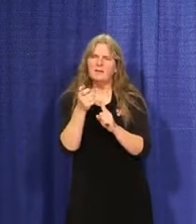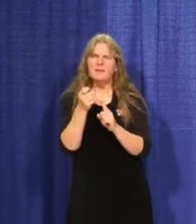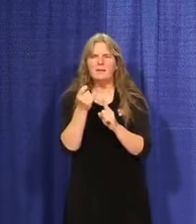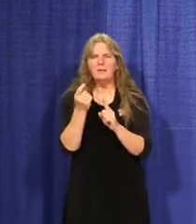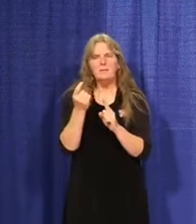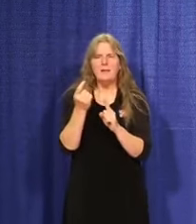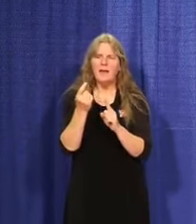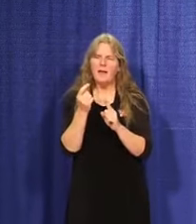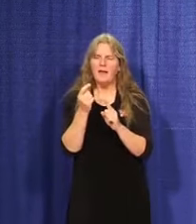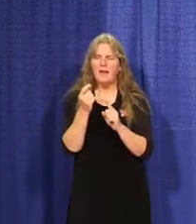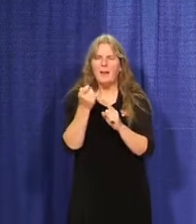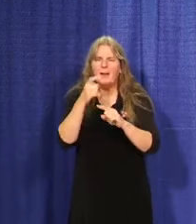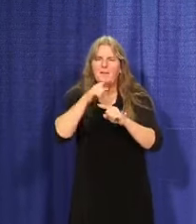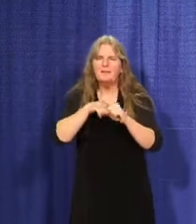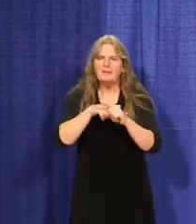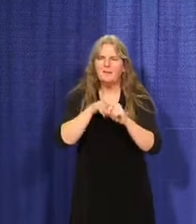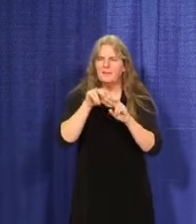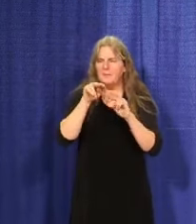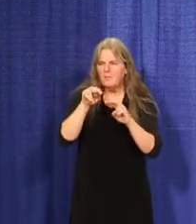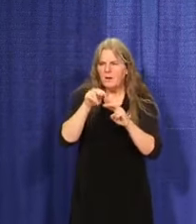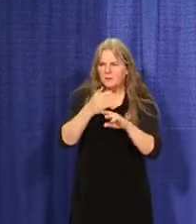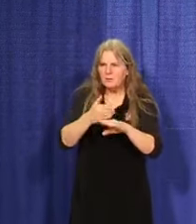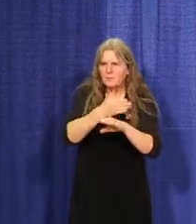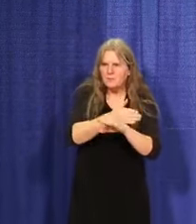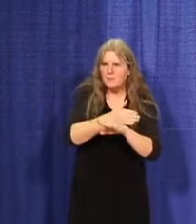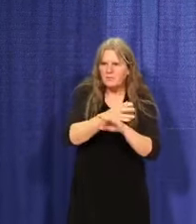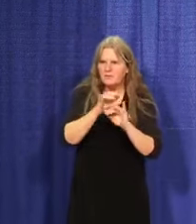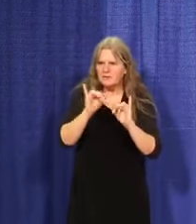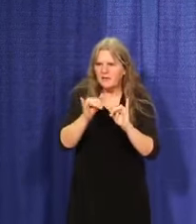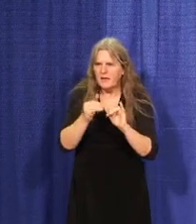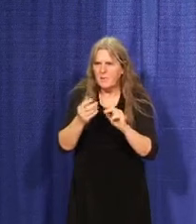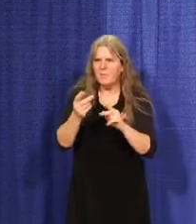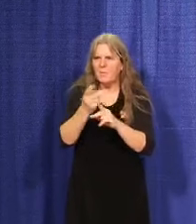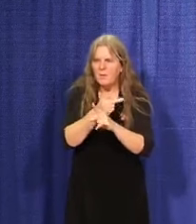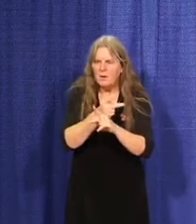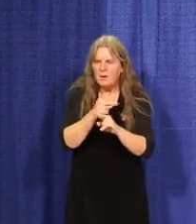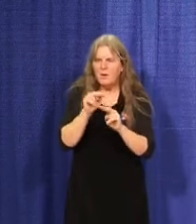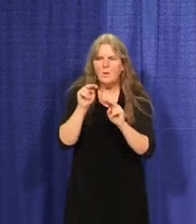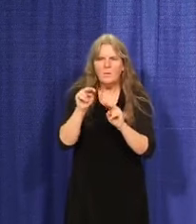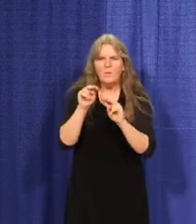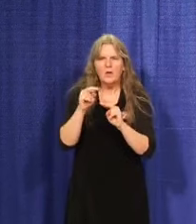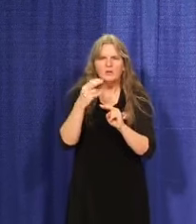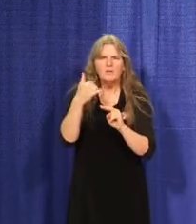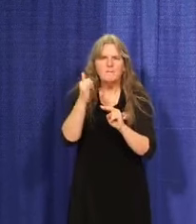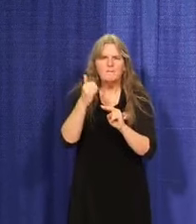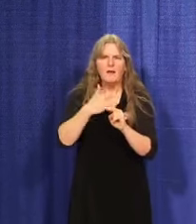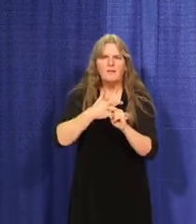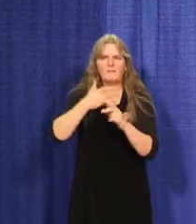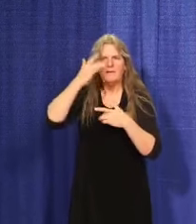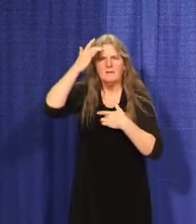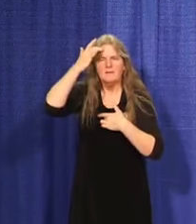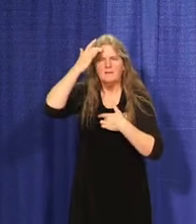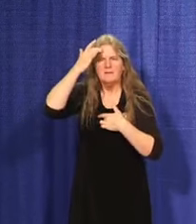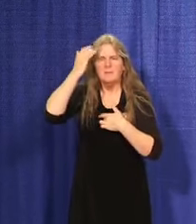symptoms improving or knocked, or if it is just a single runny nose and the kid is otherwise